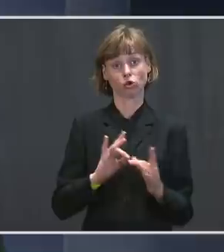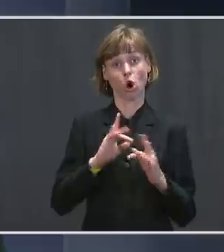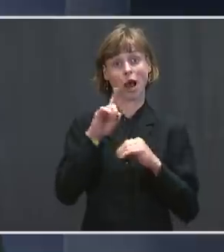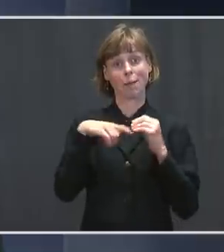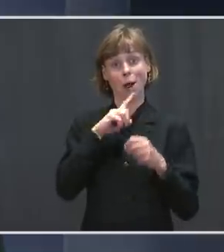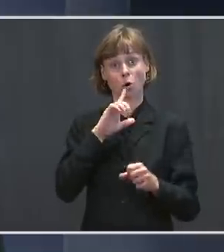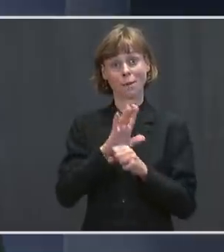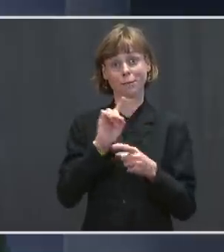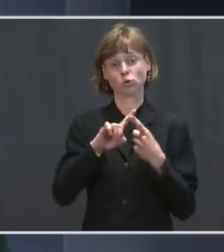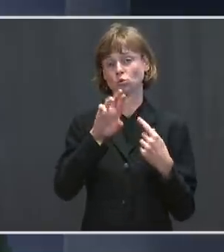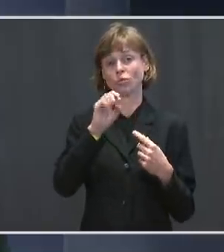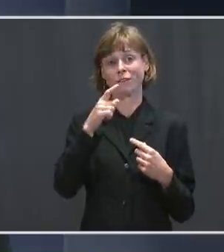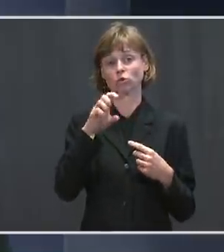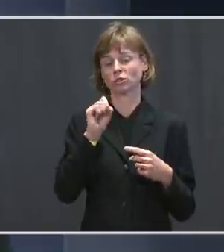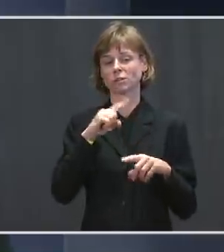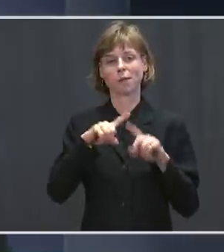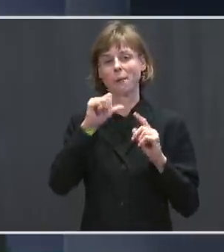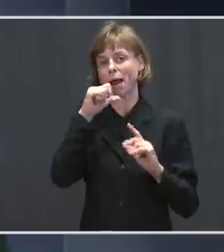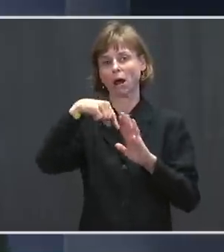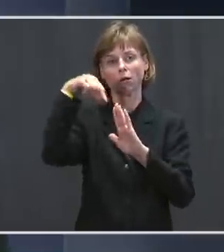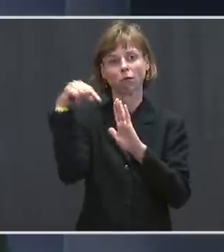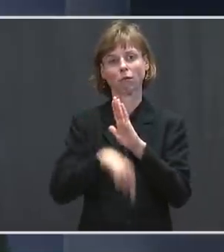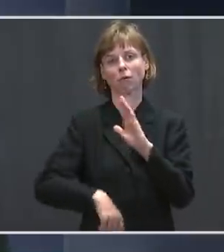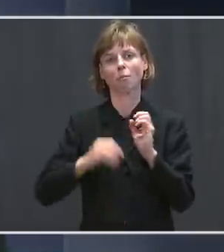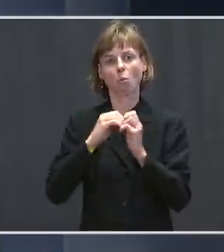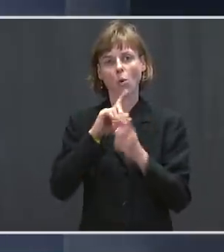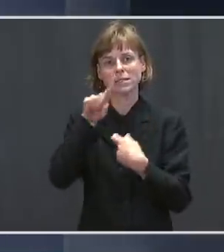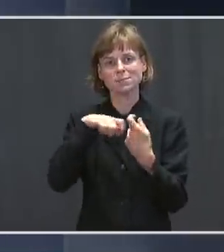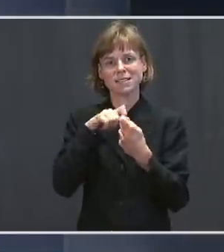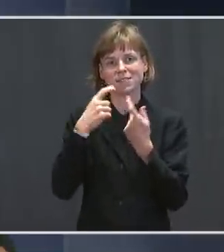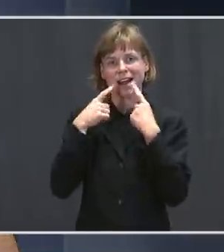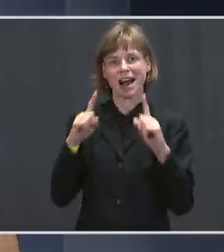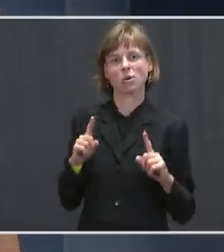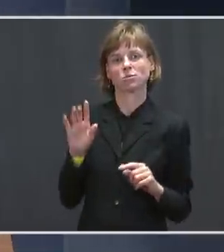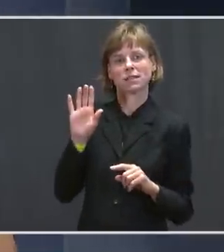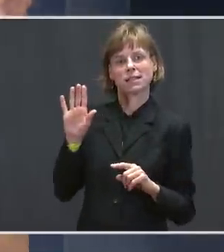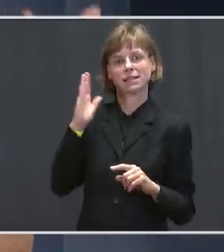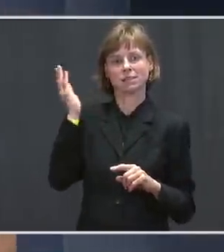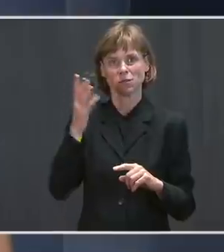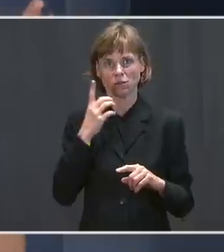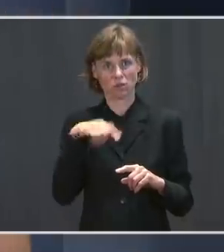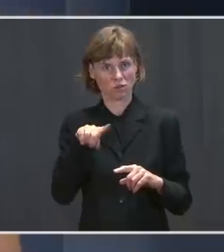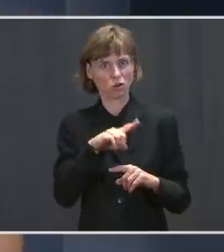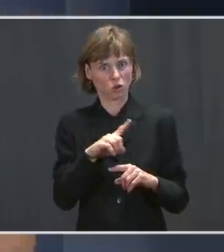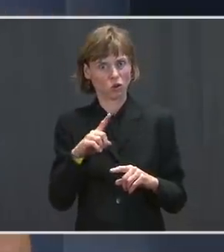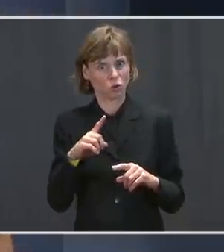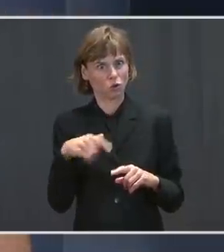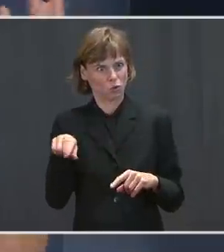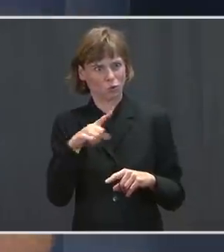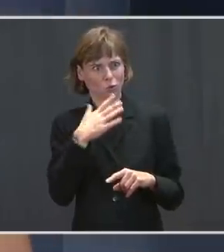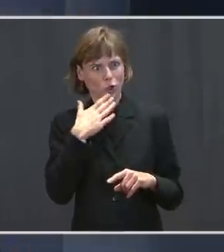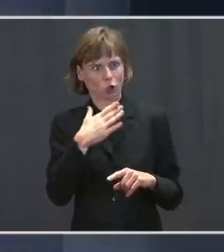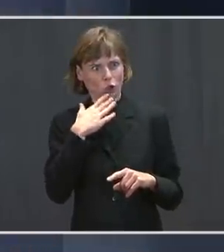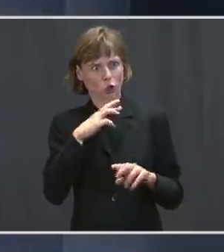ahead of any other specific announcements he'll make in the speech. You guessed a lot of, there's been good reporting as Jay confirmed a lot of pieces.